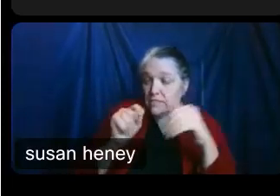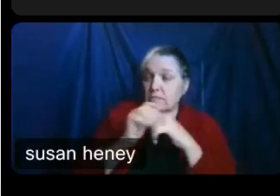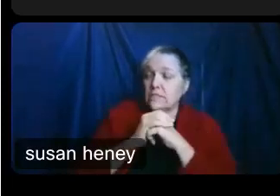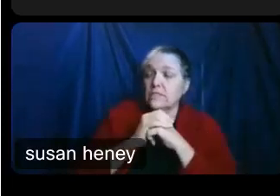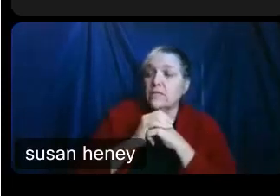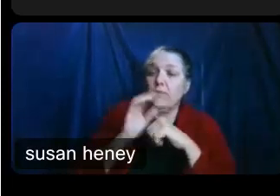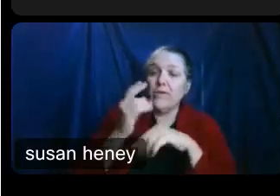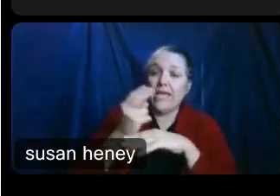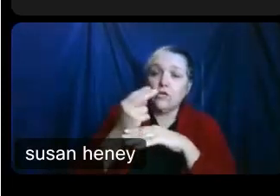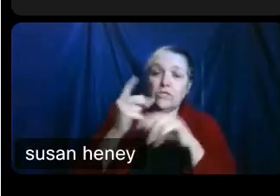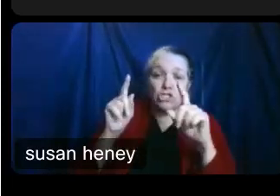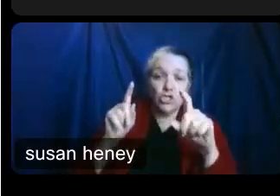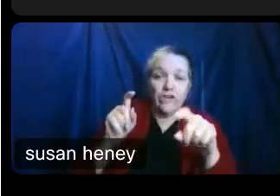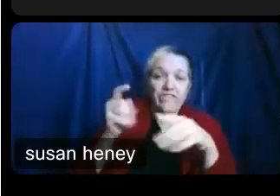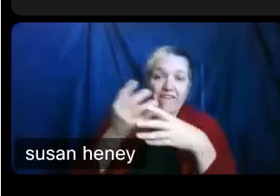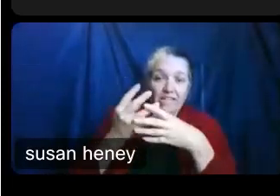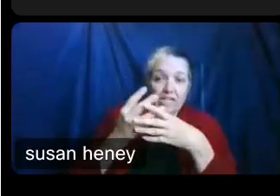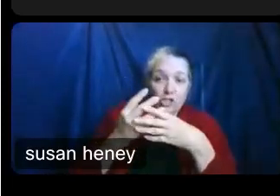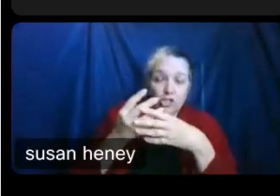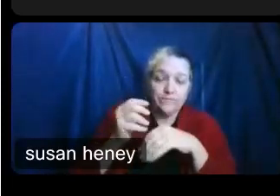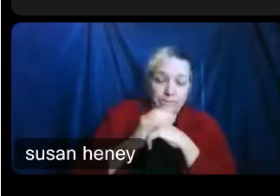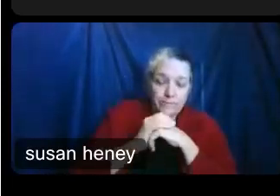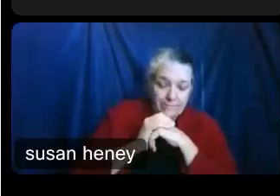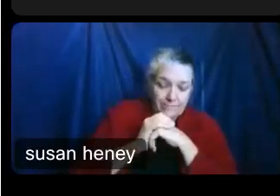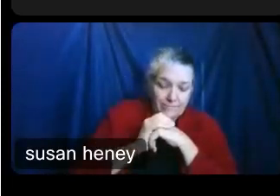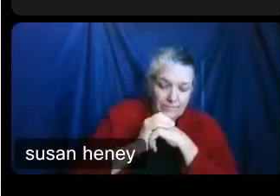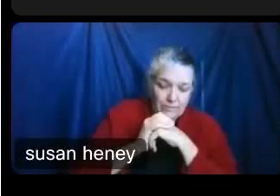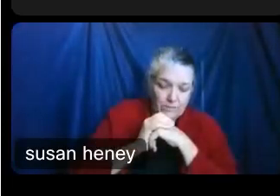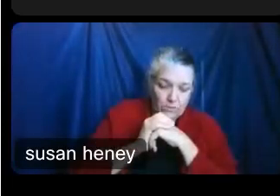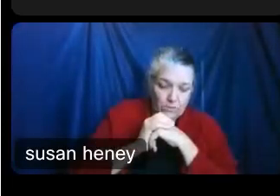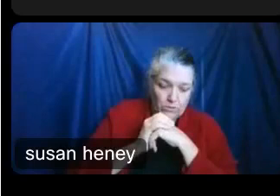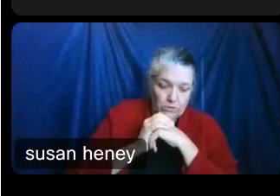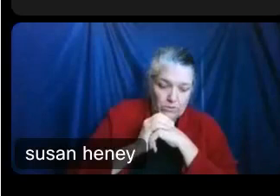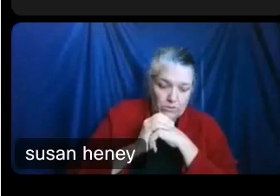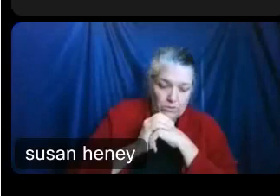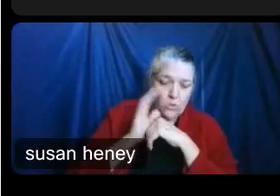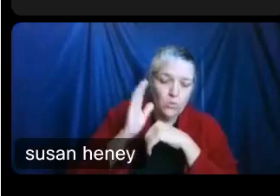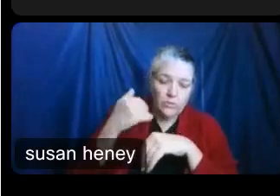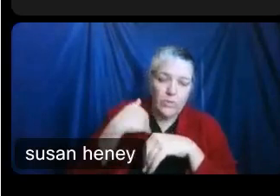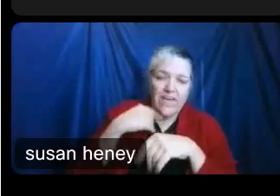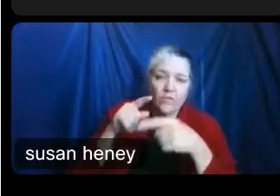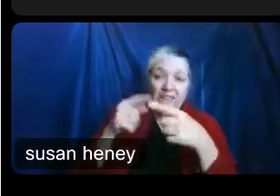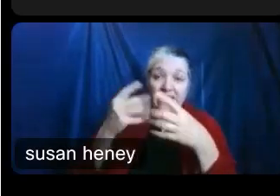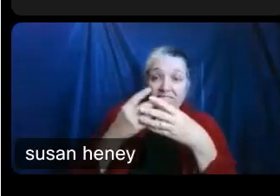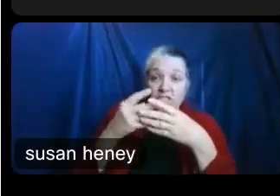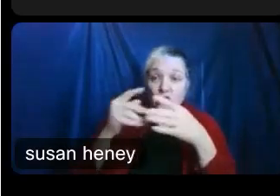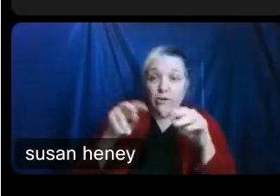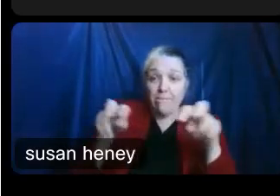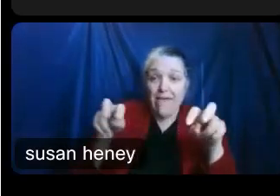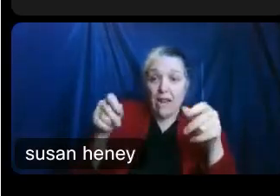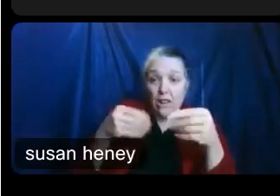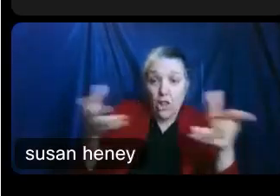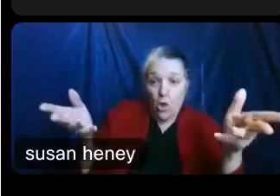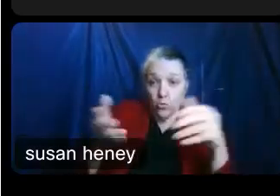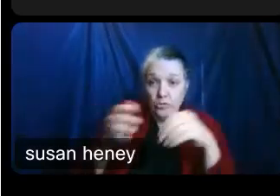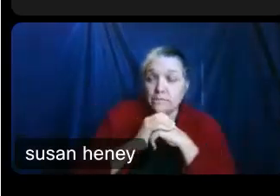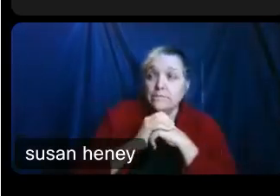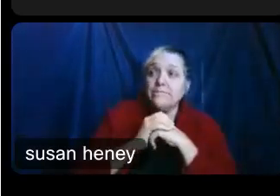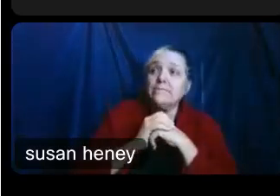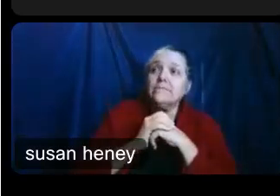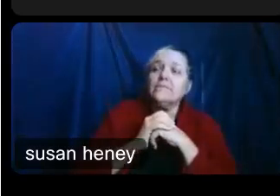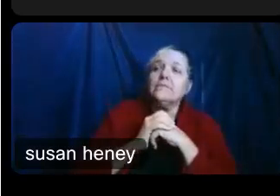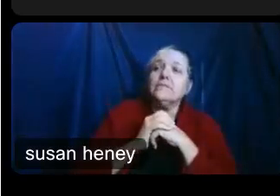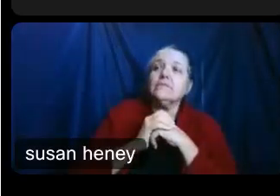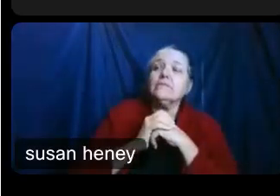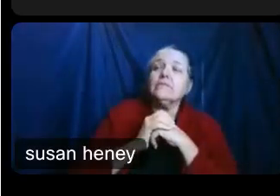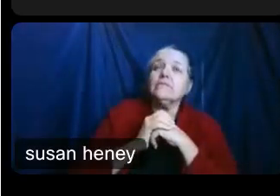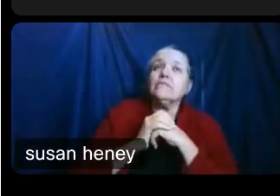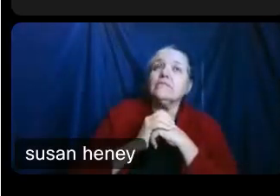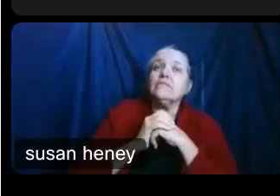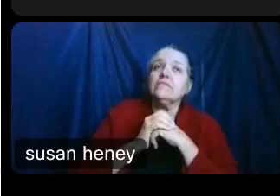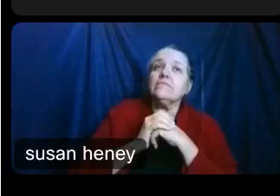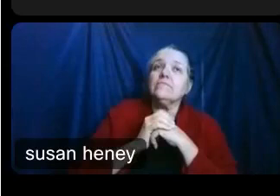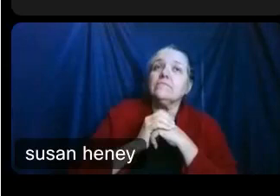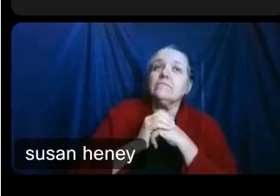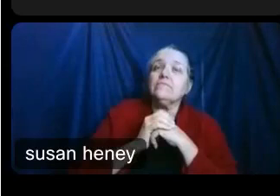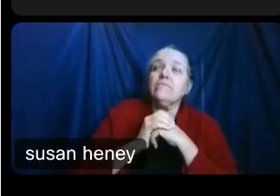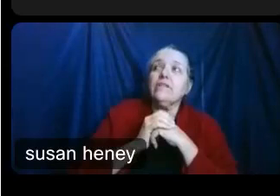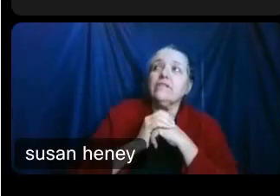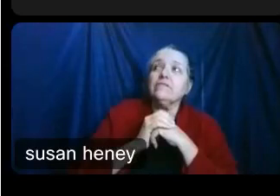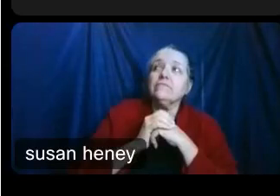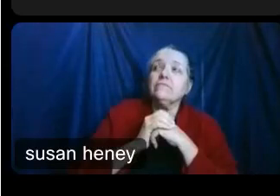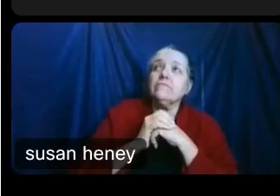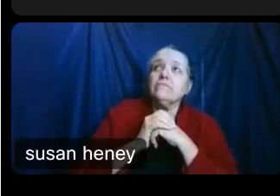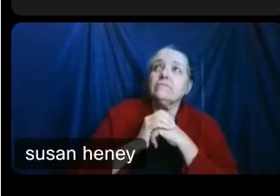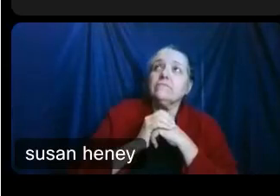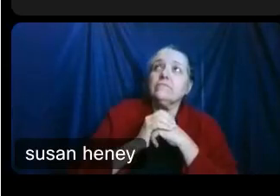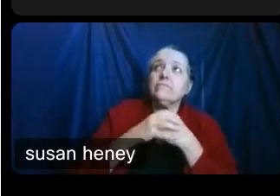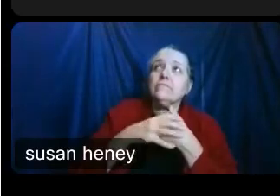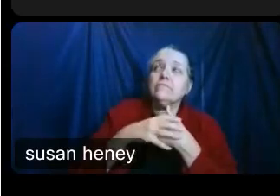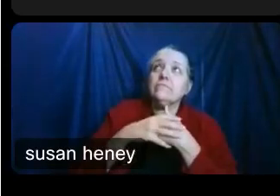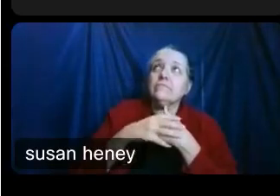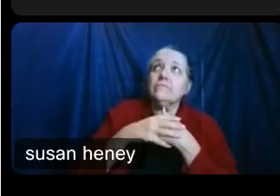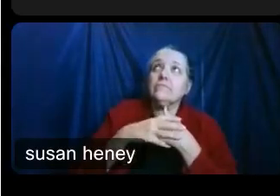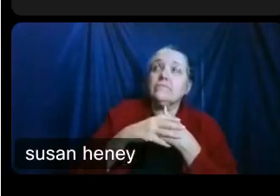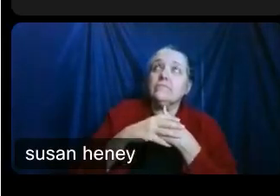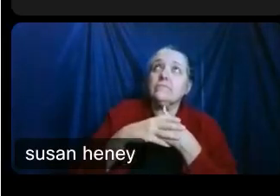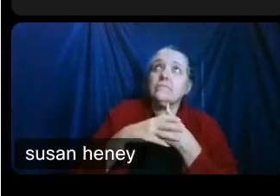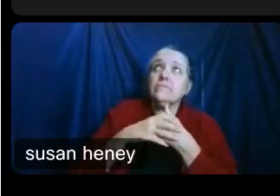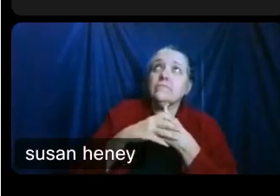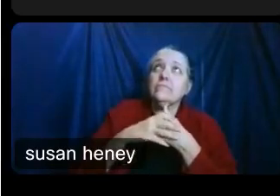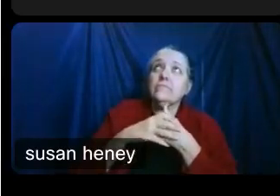filter, which will be available once the filter panel loads. Going to try and reload the page